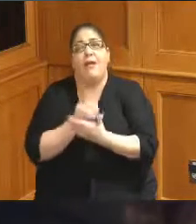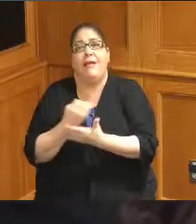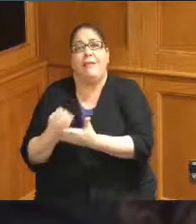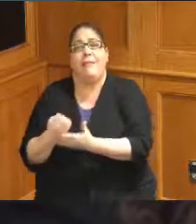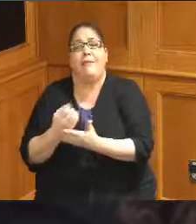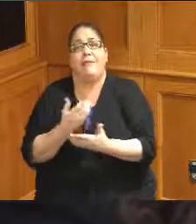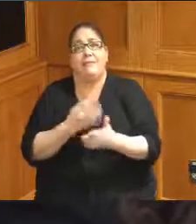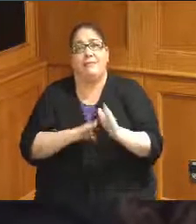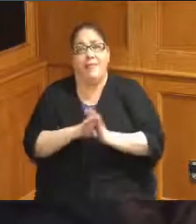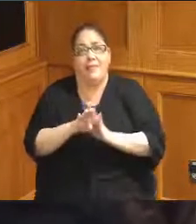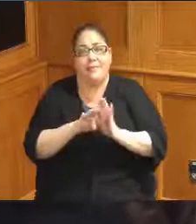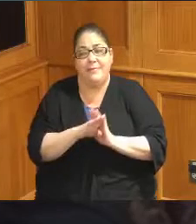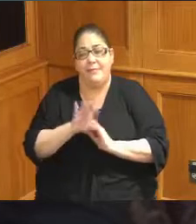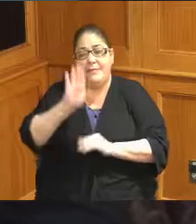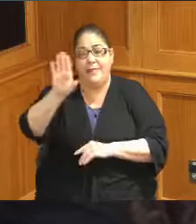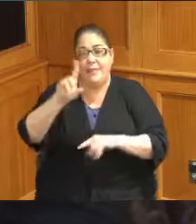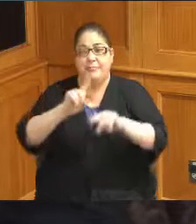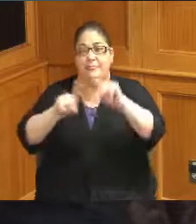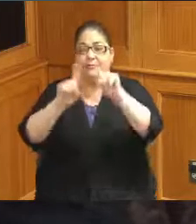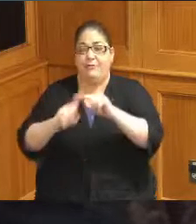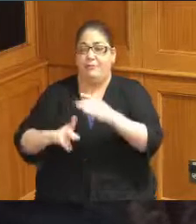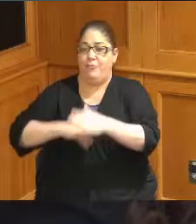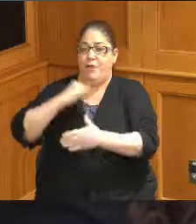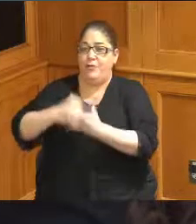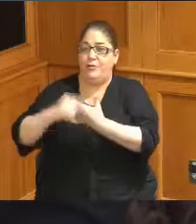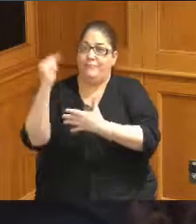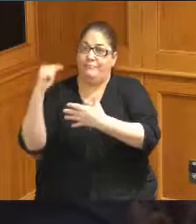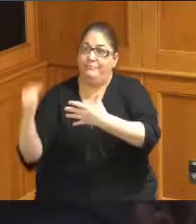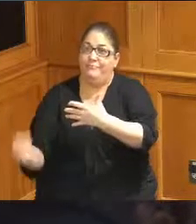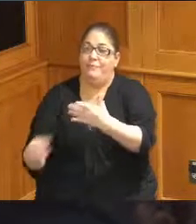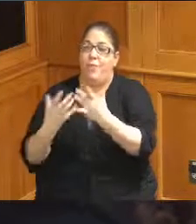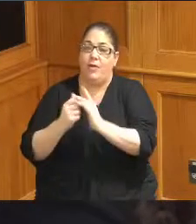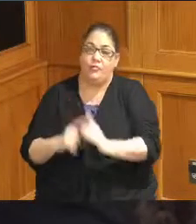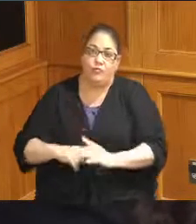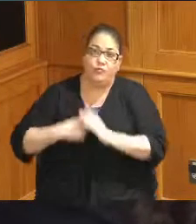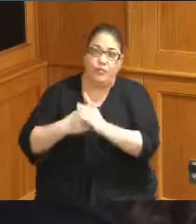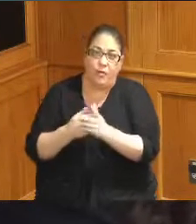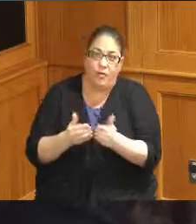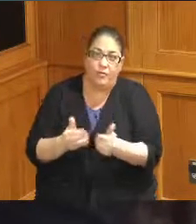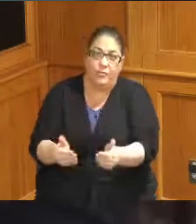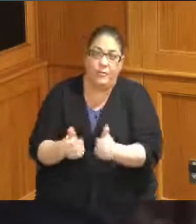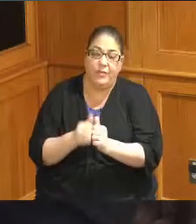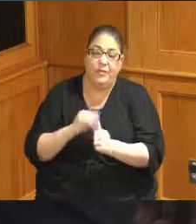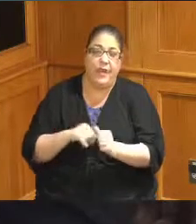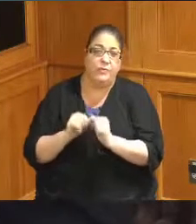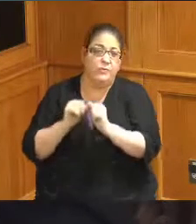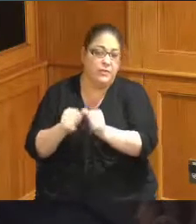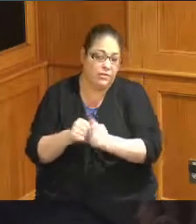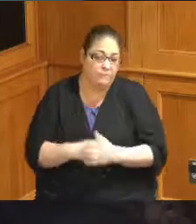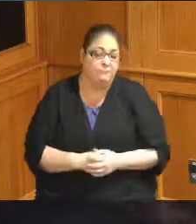the different projects that they are wanting to start and continue but I just want to make